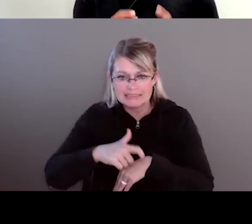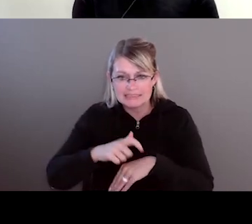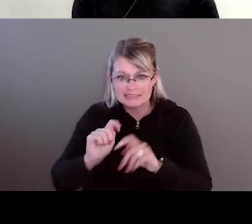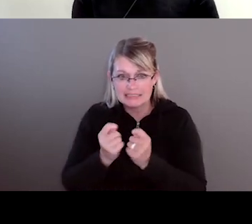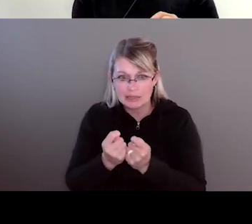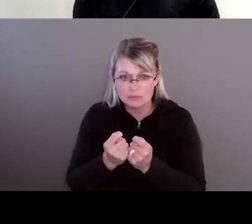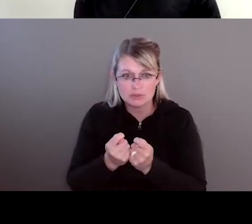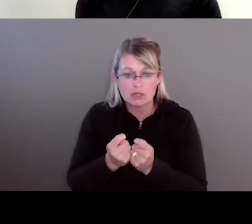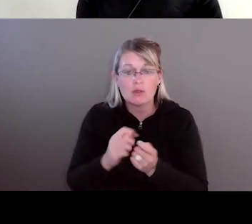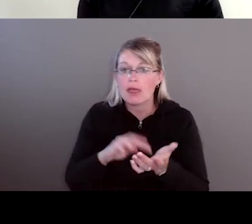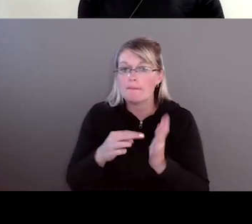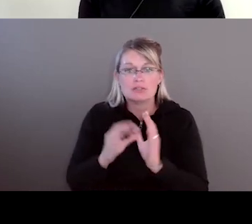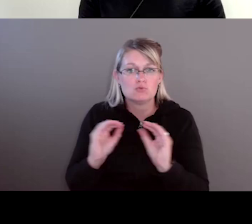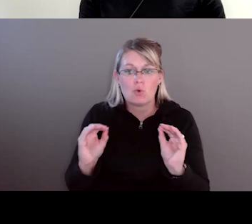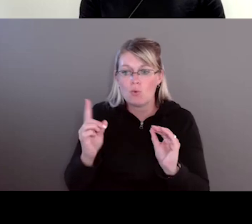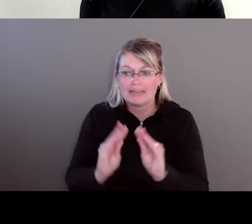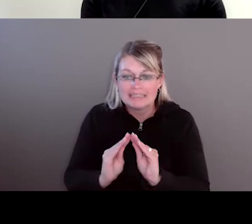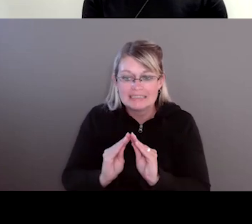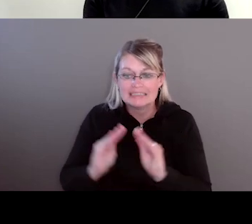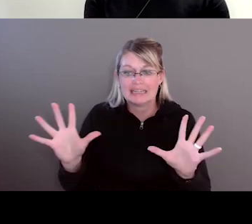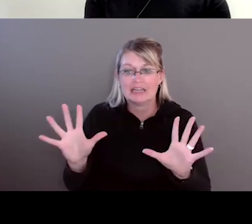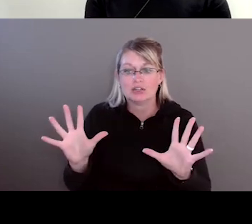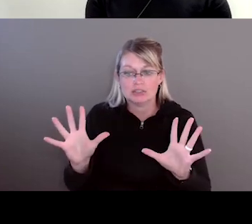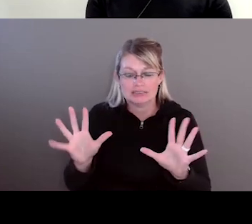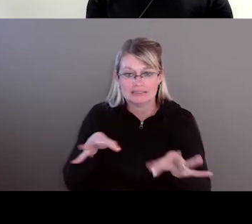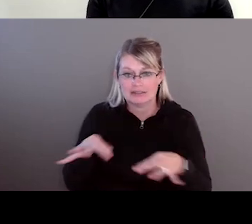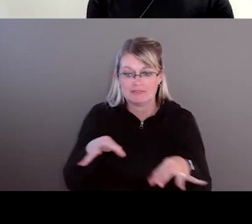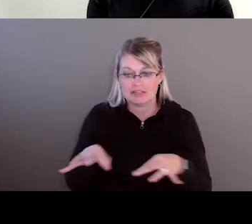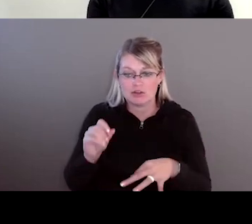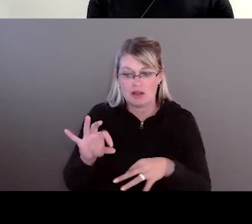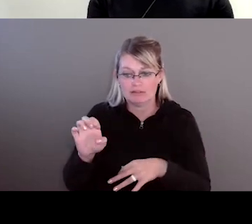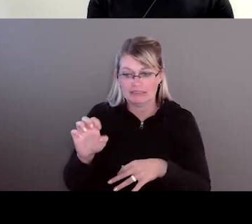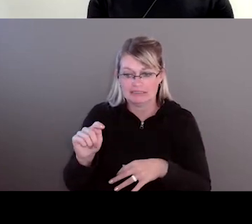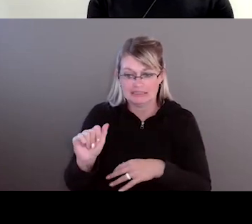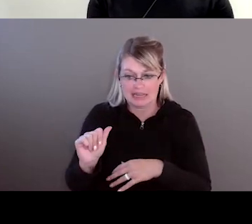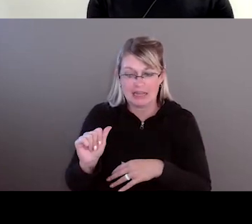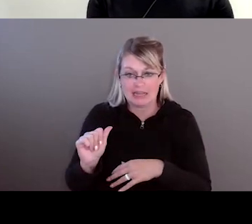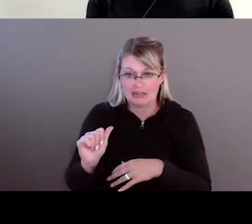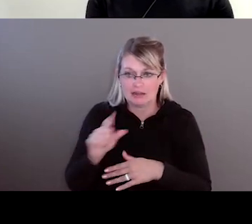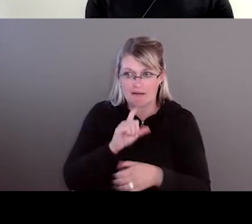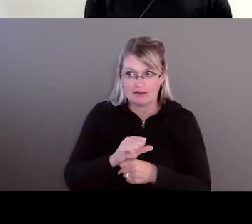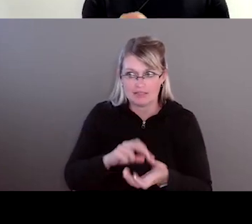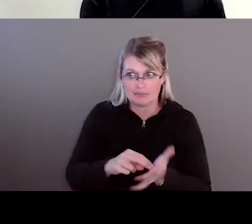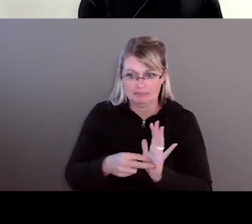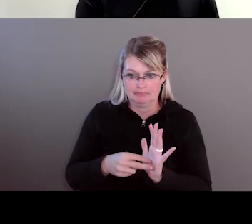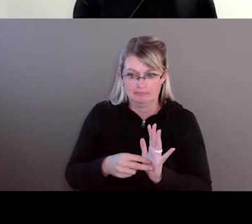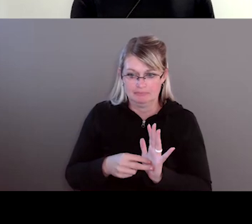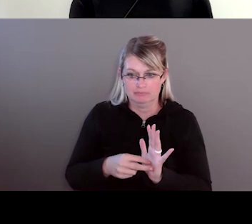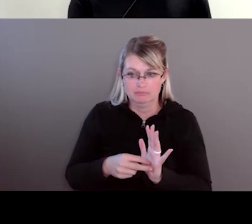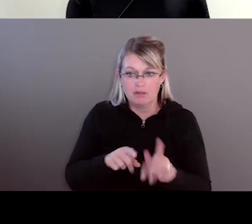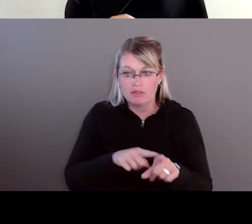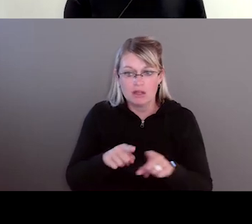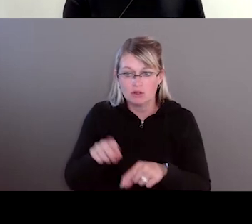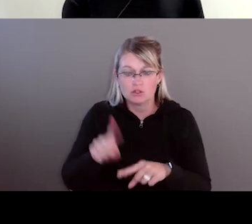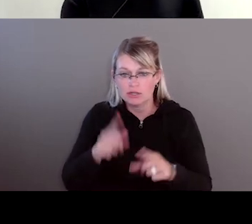one had a clear definition of what ETA actually meant to. They also could not agree on estimated